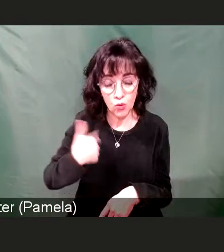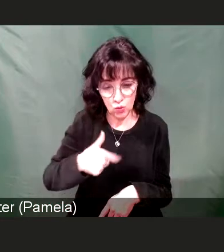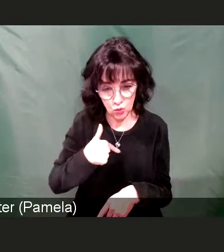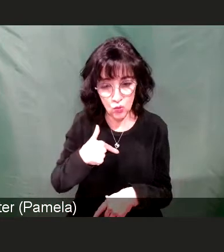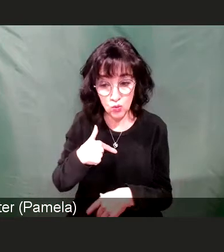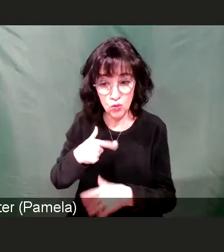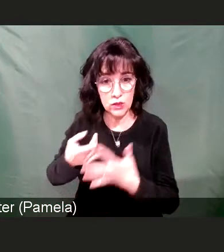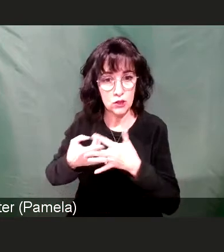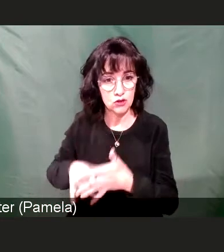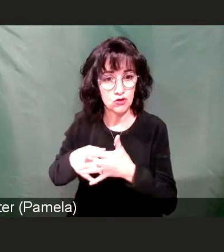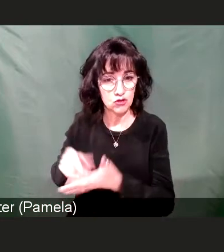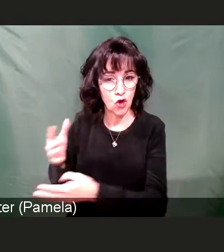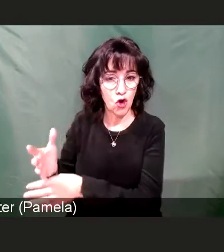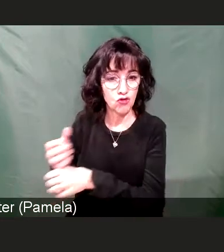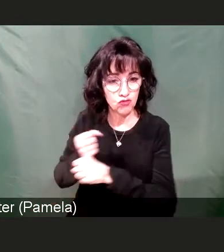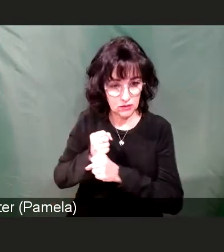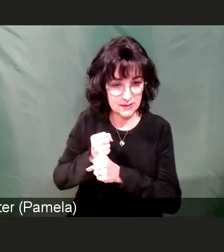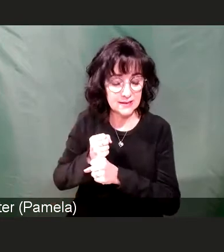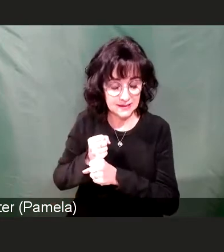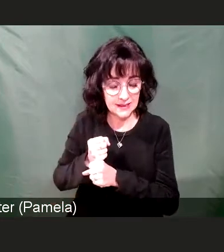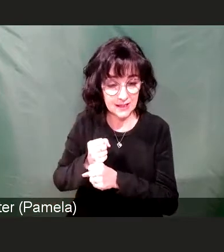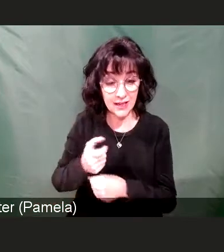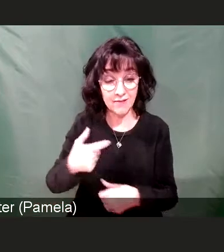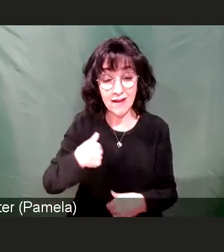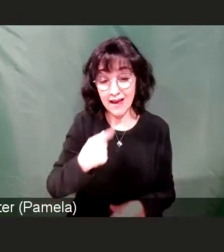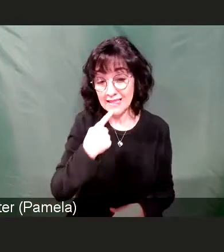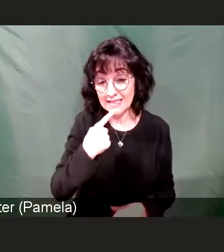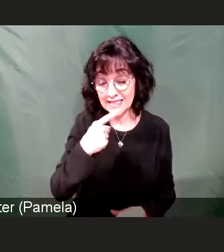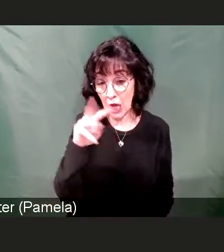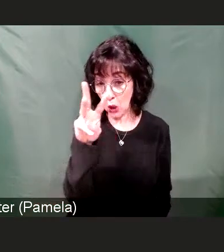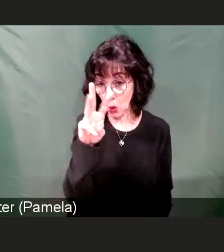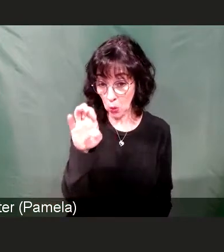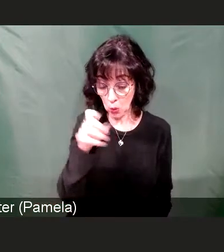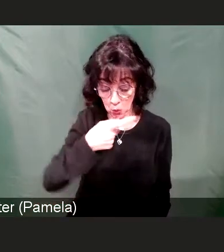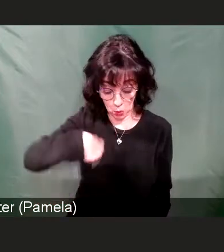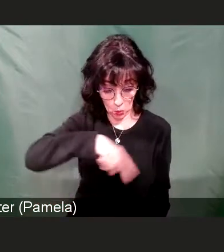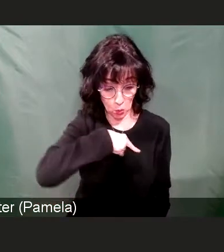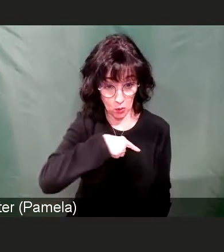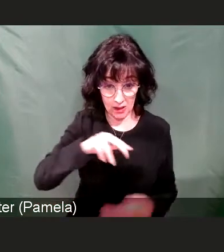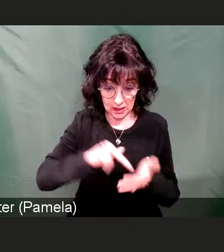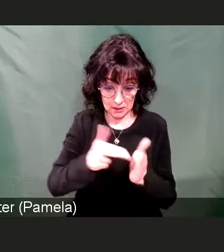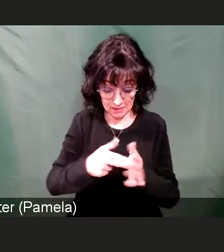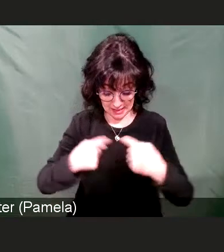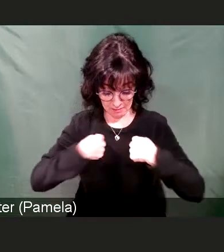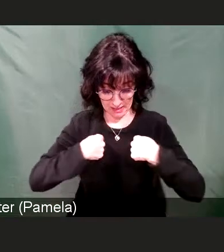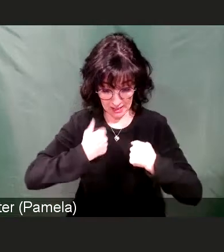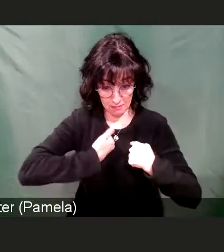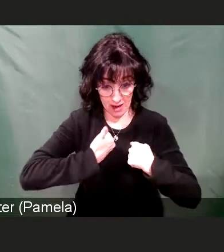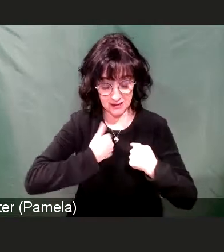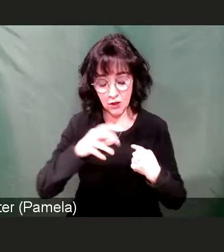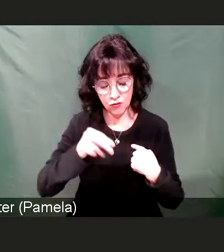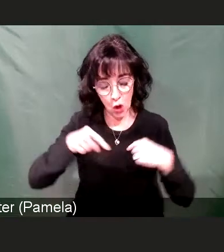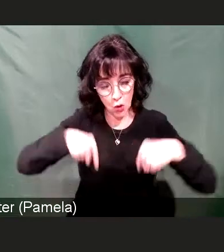not we as in myself or Beebe but the State of Delaware opened up vaccine possibilities